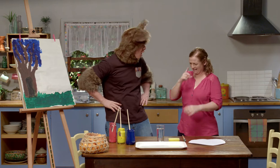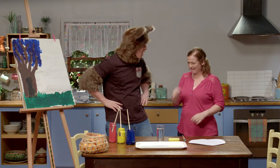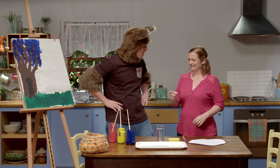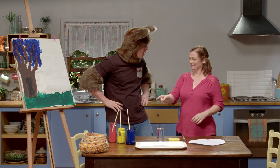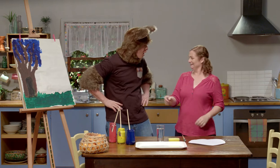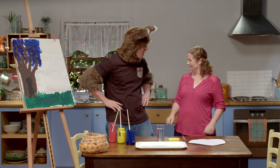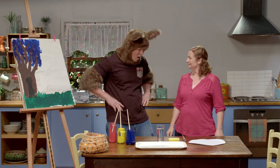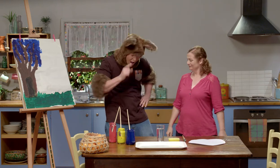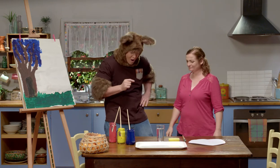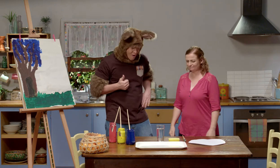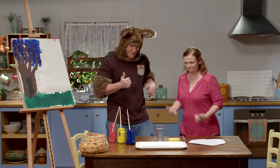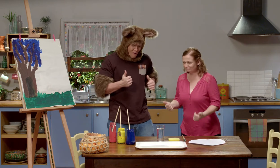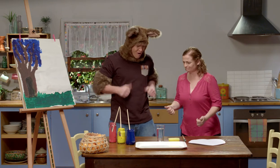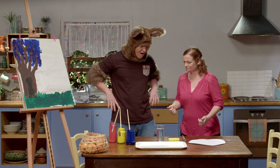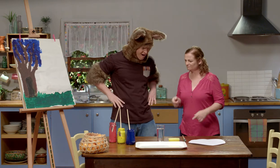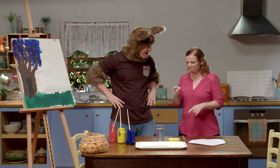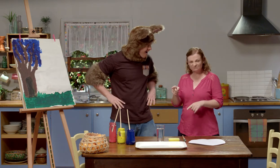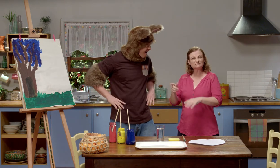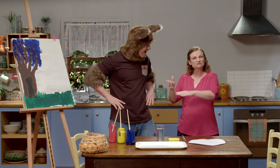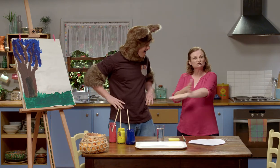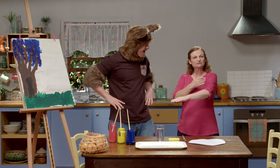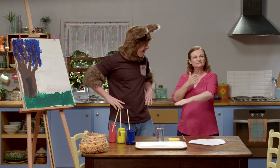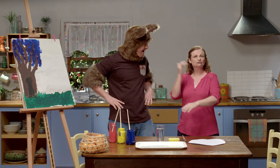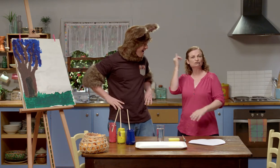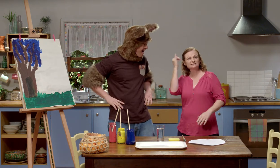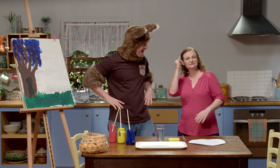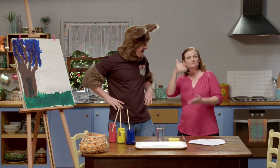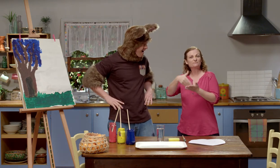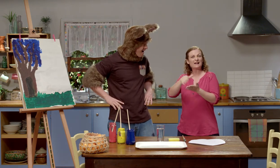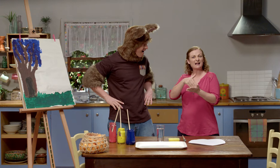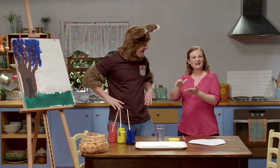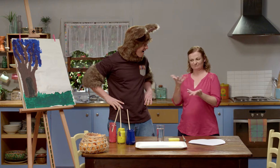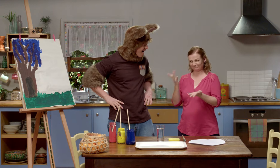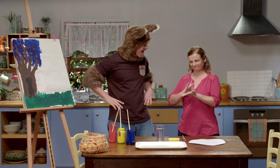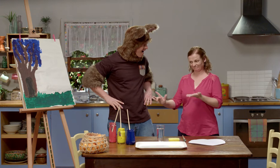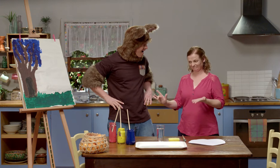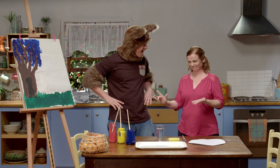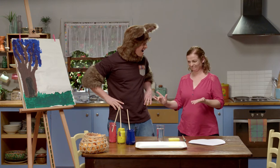Oh, they can? Yes. You've run out of green paint, haven't you?